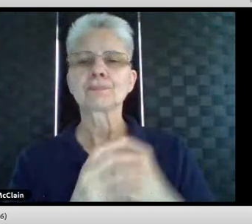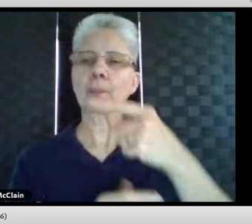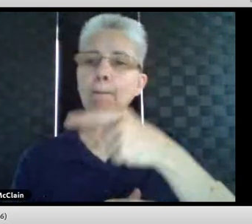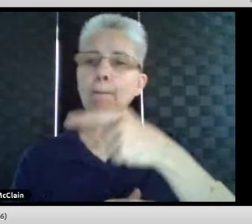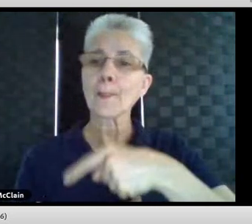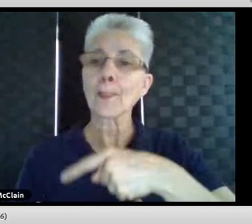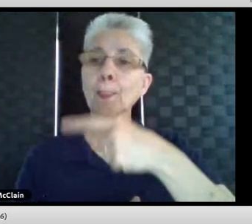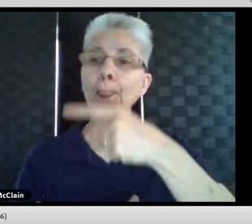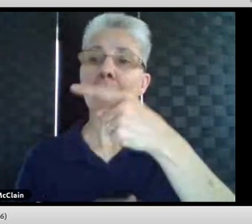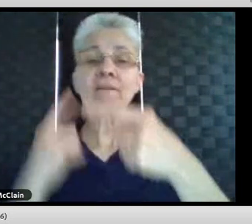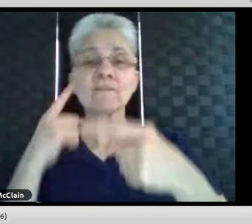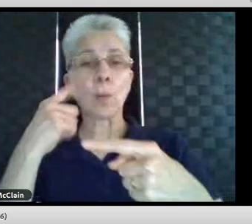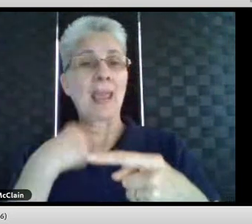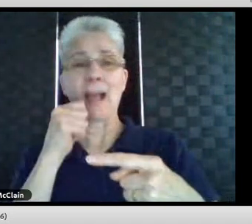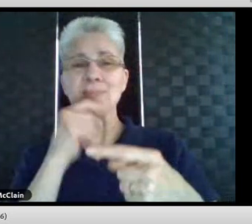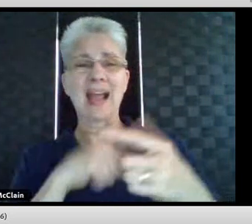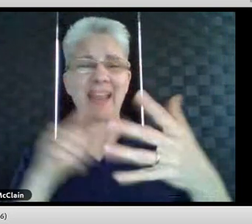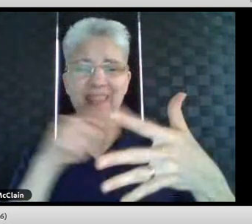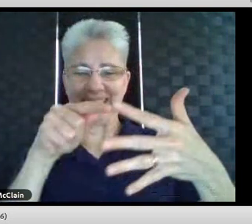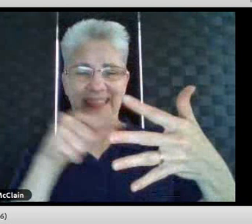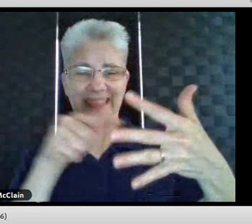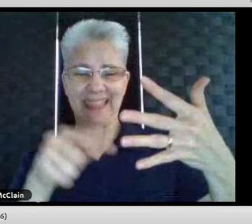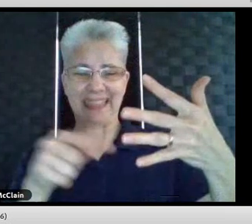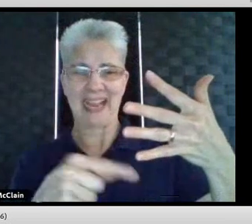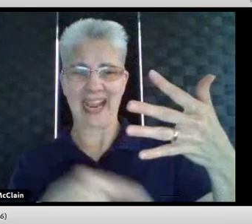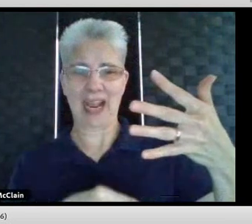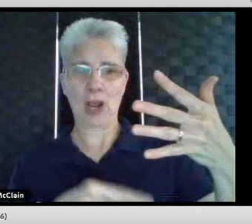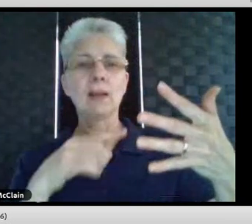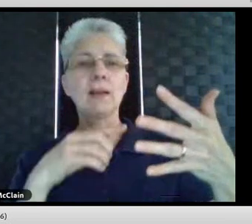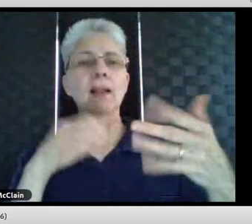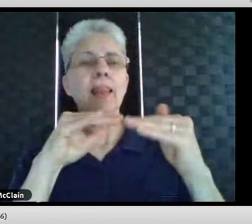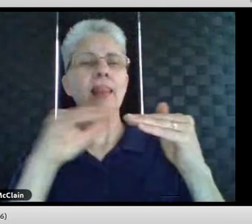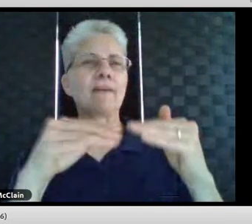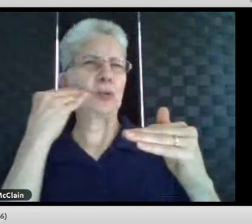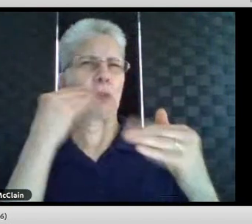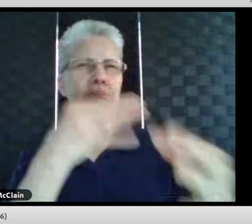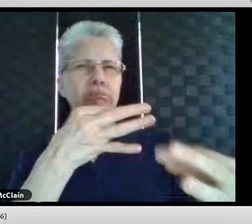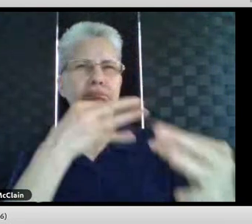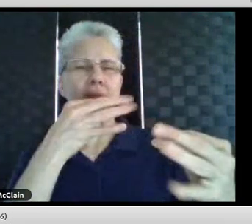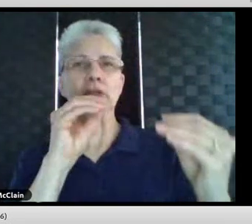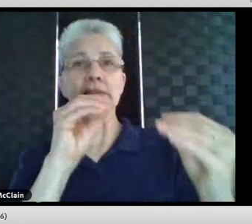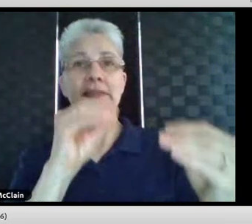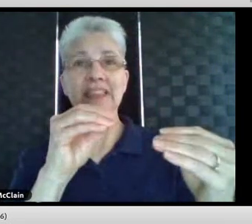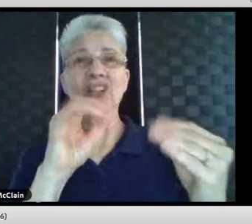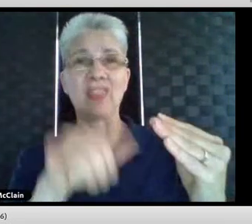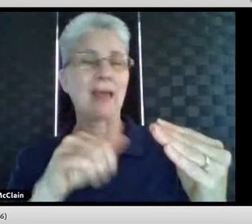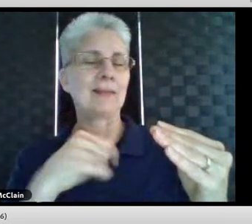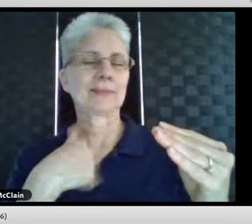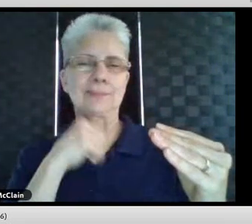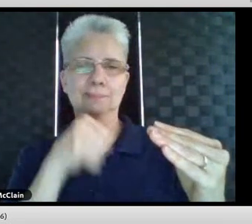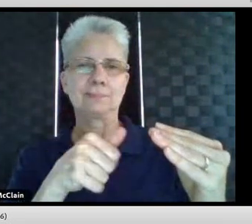at the detailed level, and detailed means, basically, you know it in and out and you could teach it to somebody. The basic is aware.